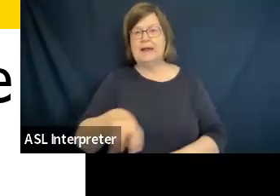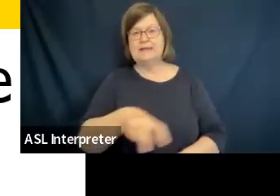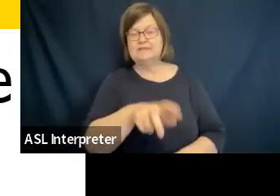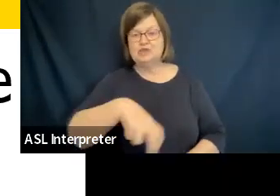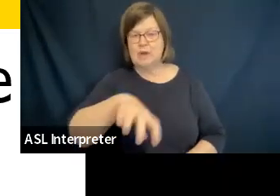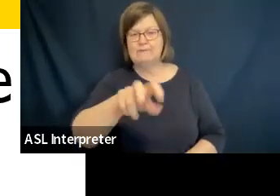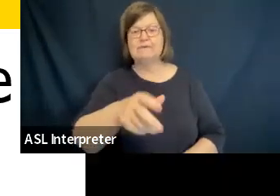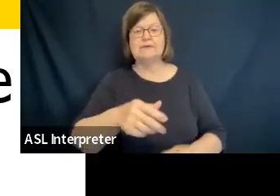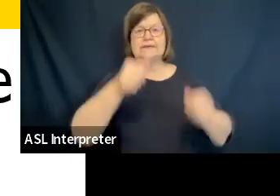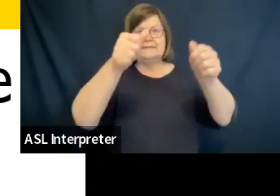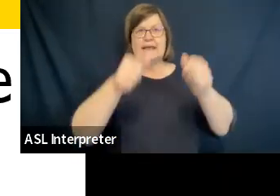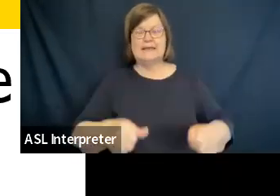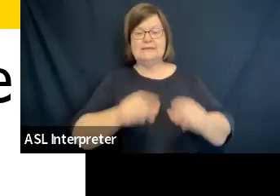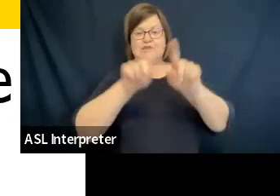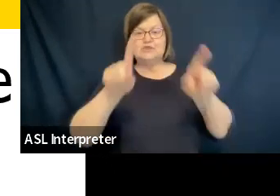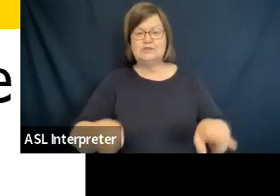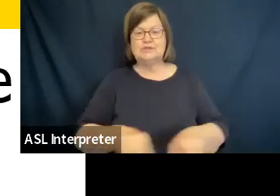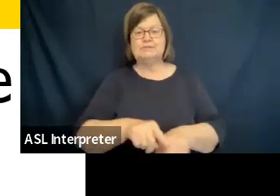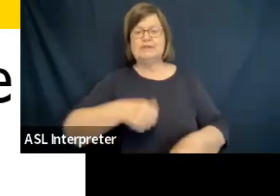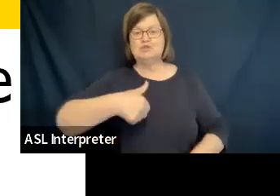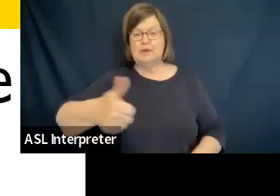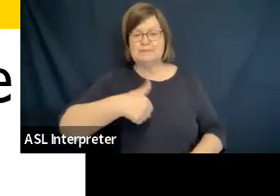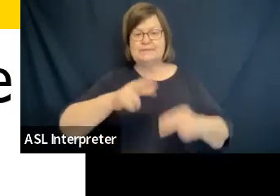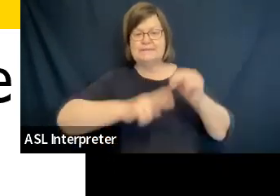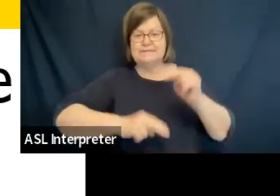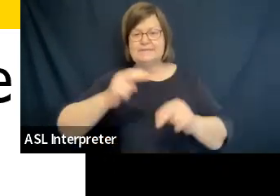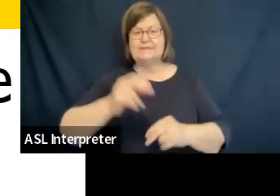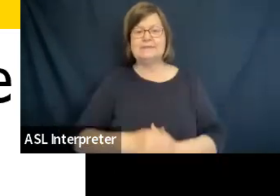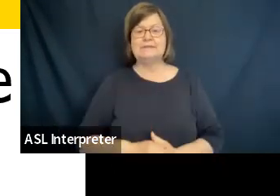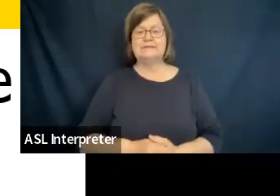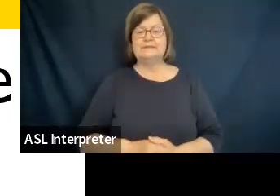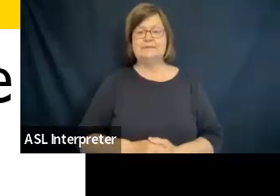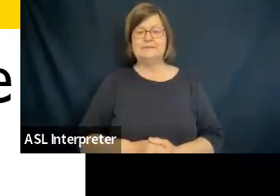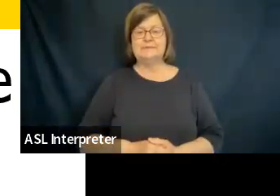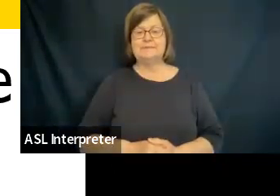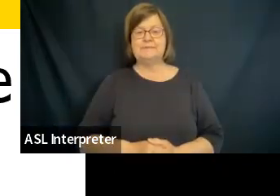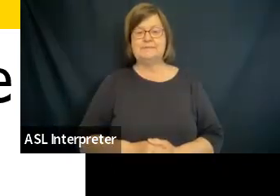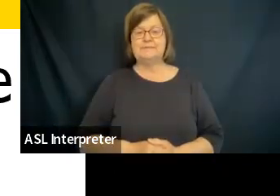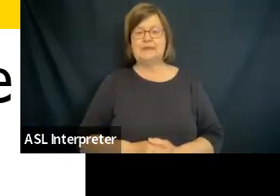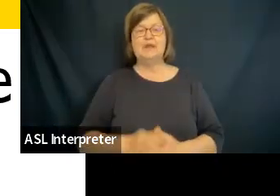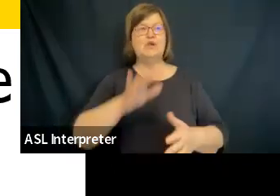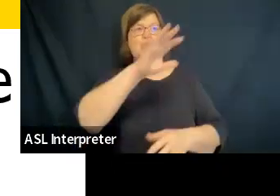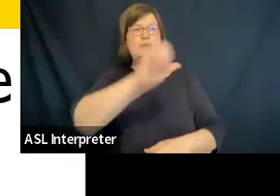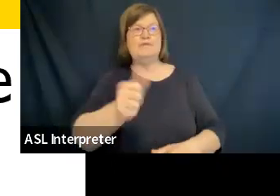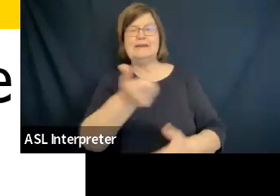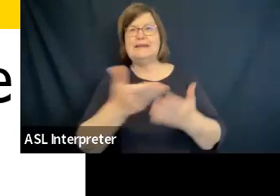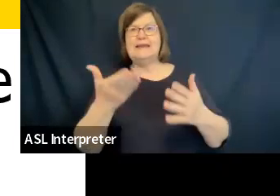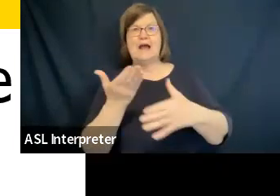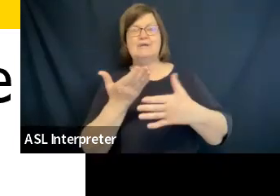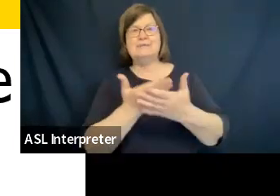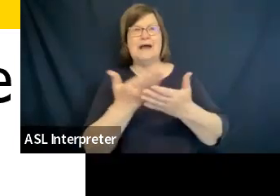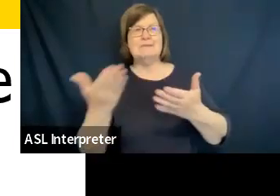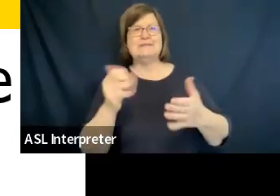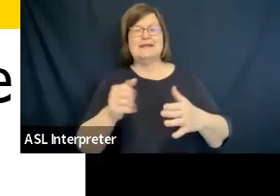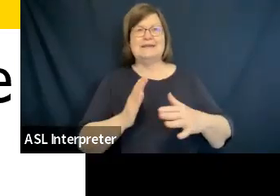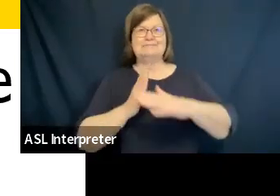signage, transportation facilities, removal of protruding objects that could create a safety